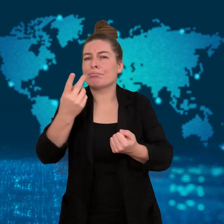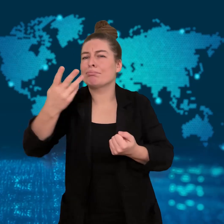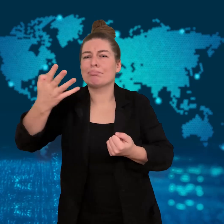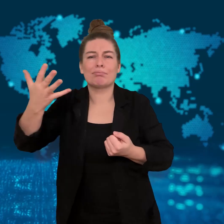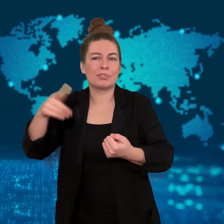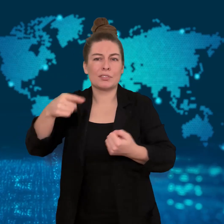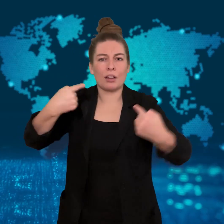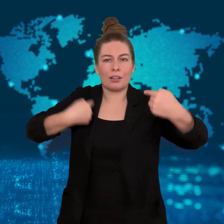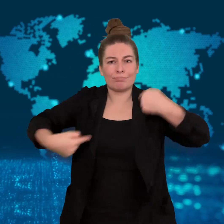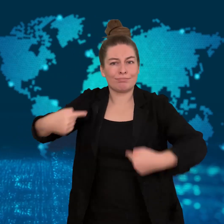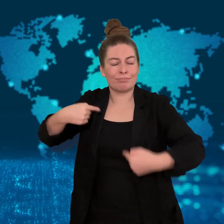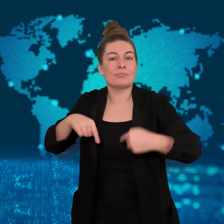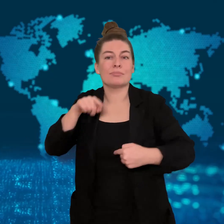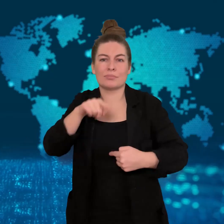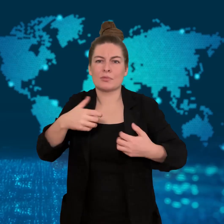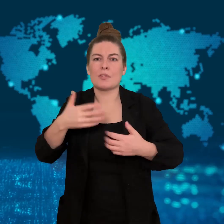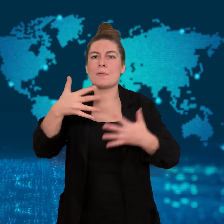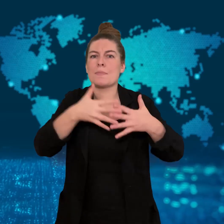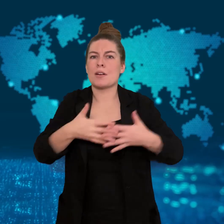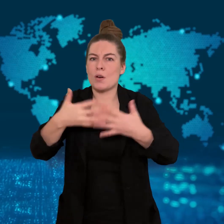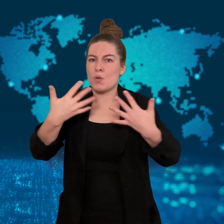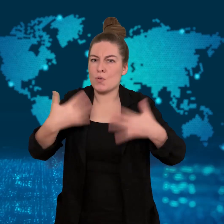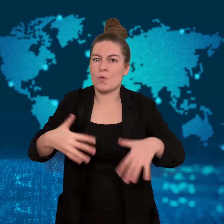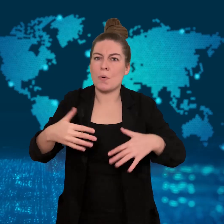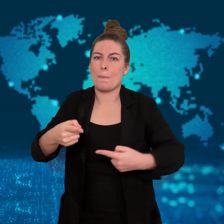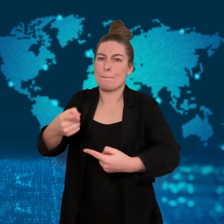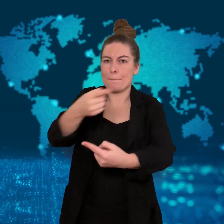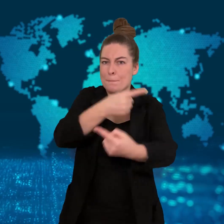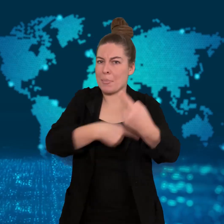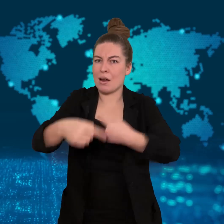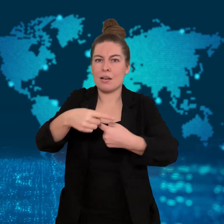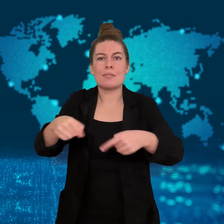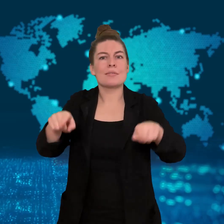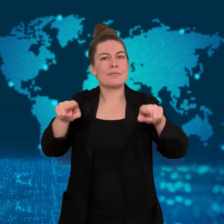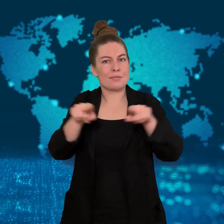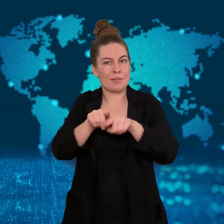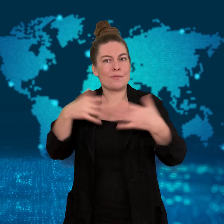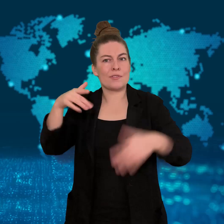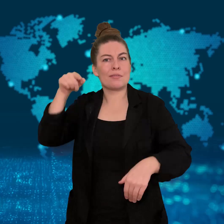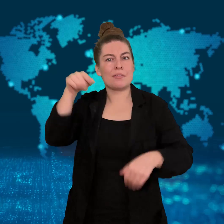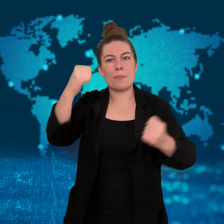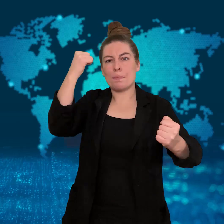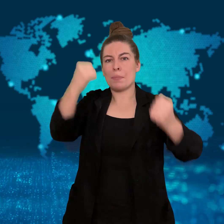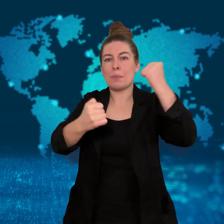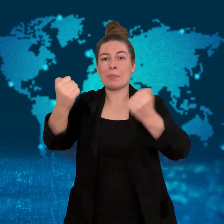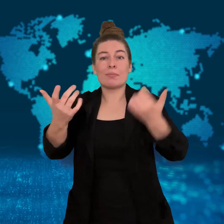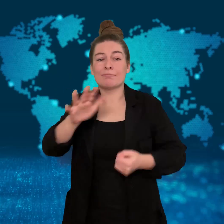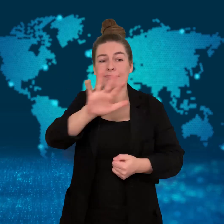in Jordan last weekend.